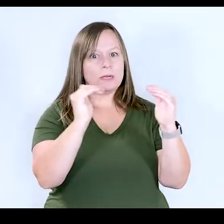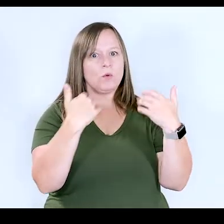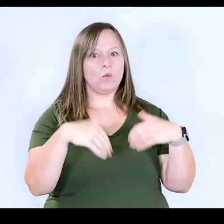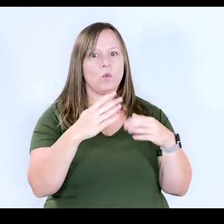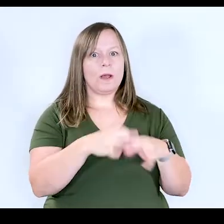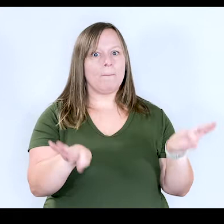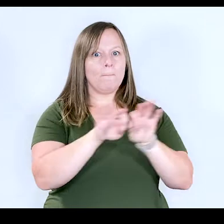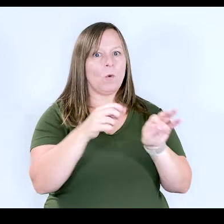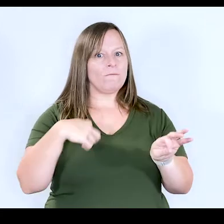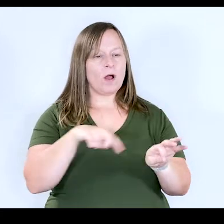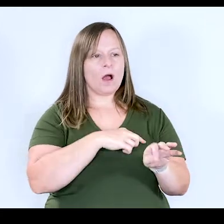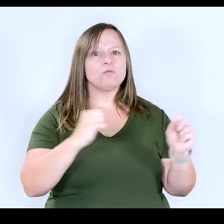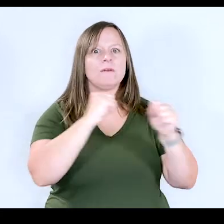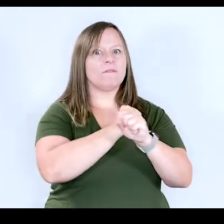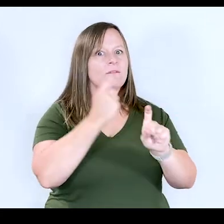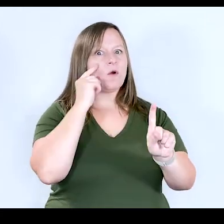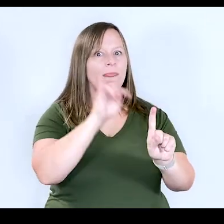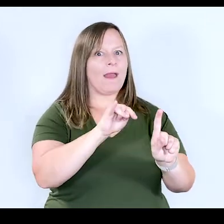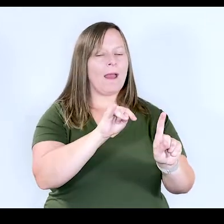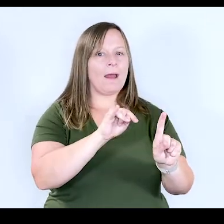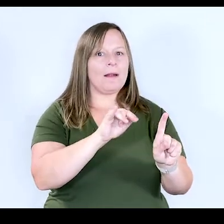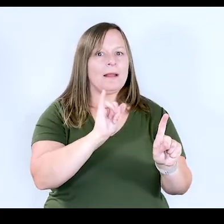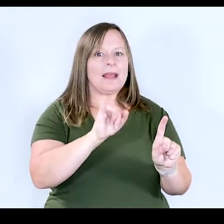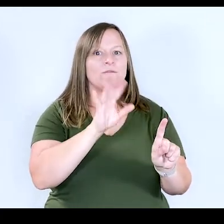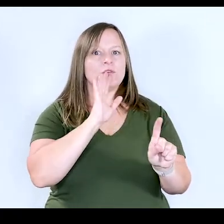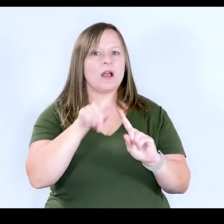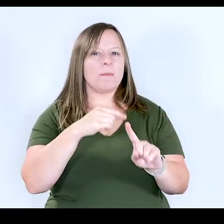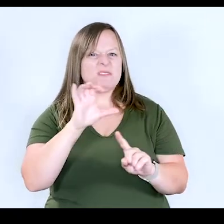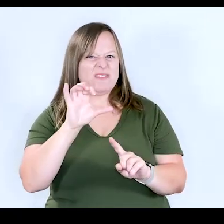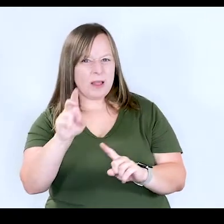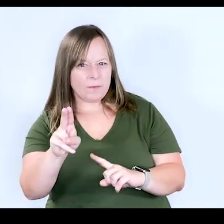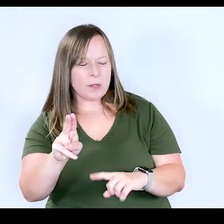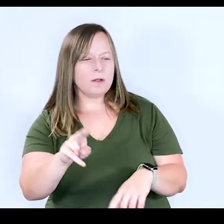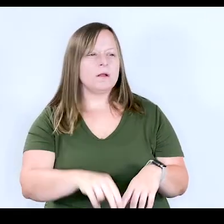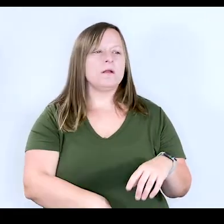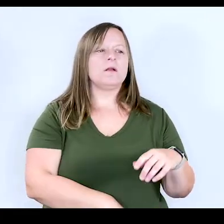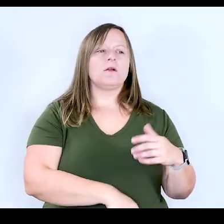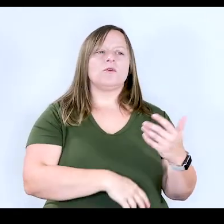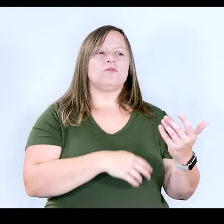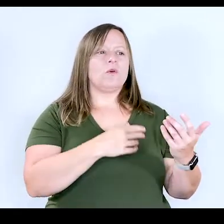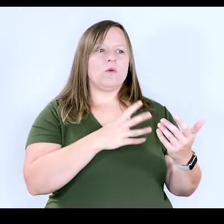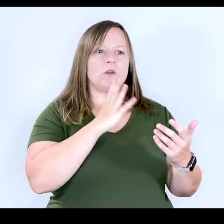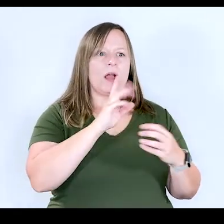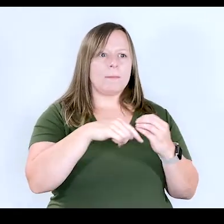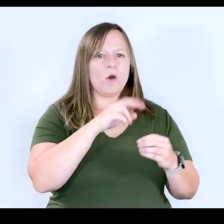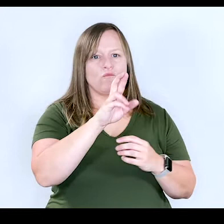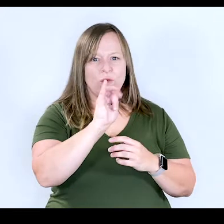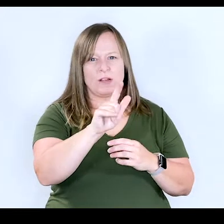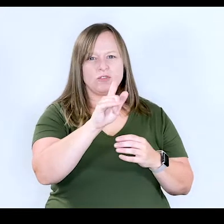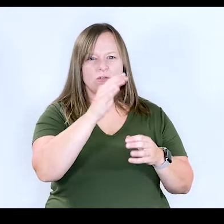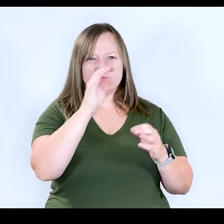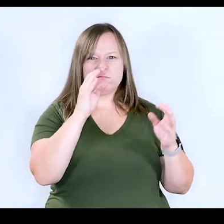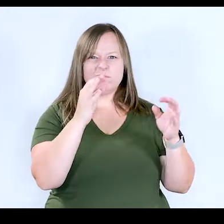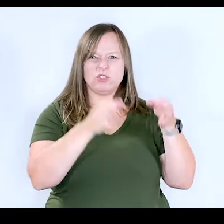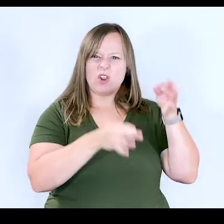super important, and we need to be fighting for that if we're talking about civil liberties. We also need to be talking about racial justice in that same sentence.